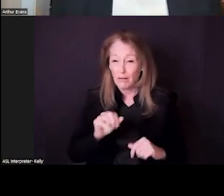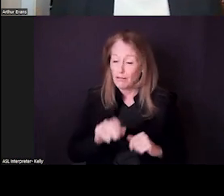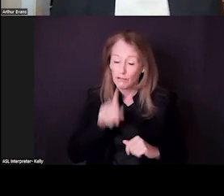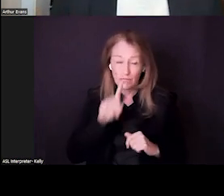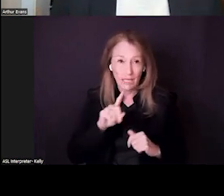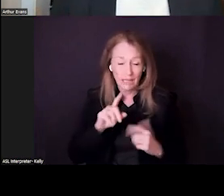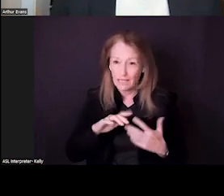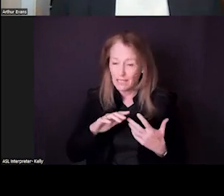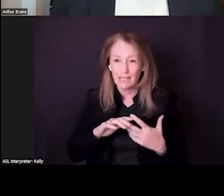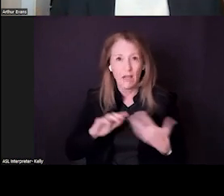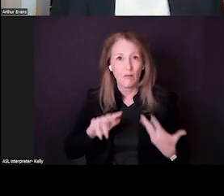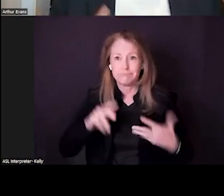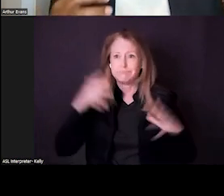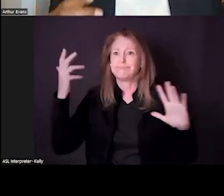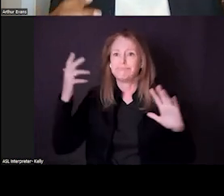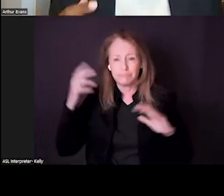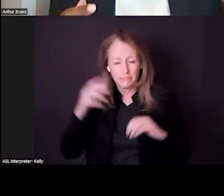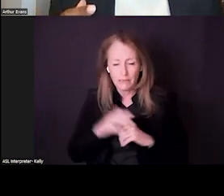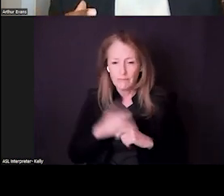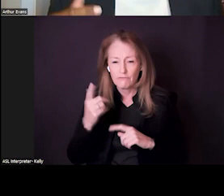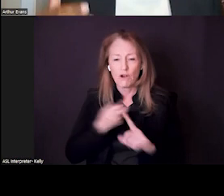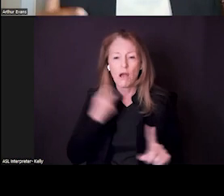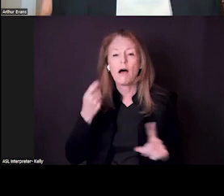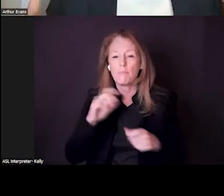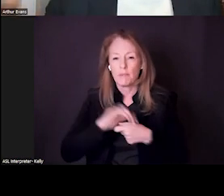PANDEMIC. WE ARE IN A PANDEMIC THAT WE CANNOT TREAT